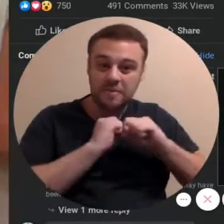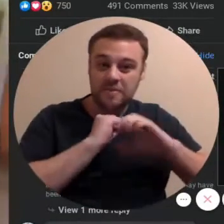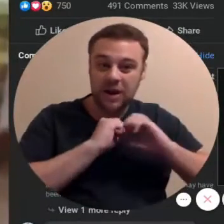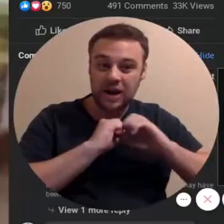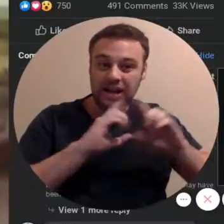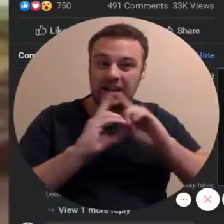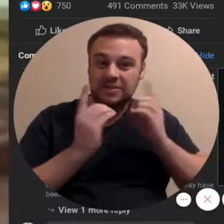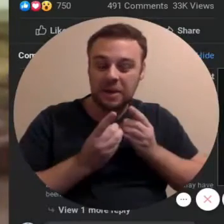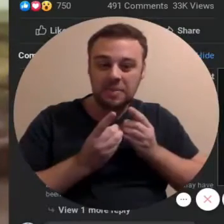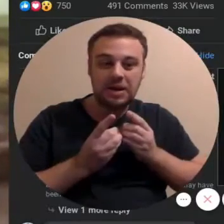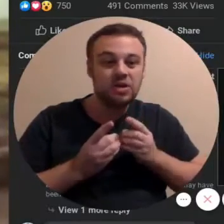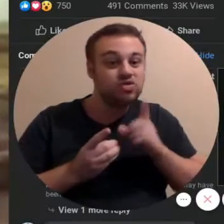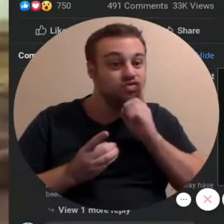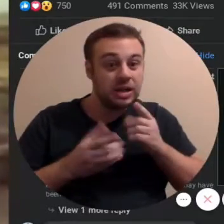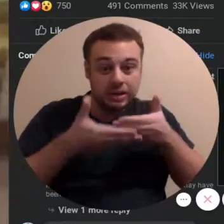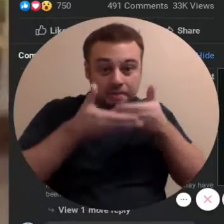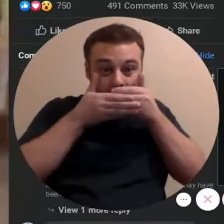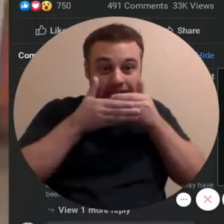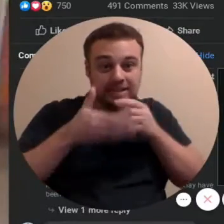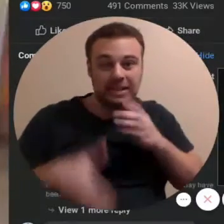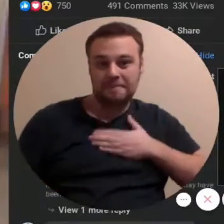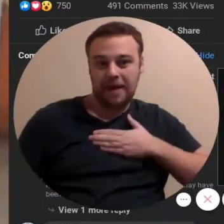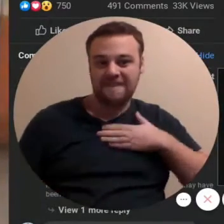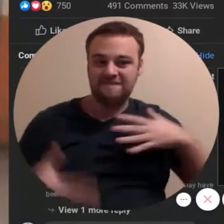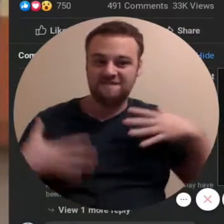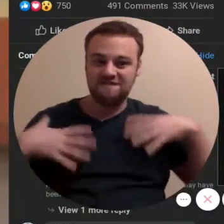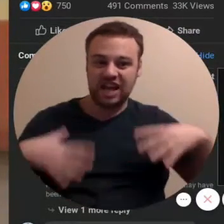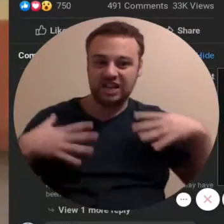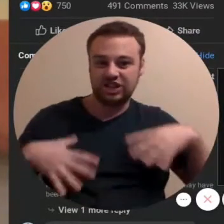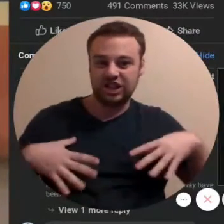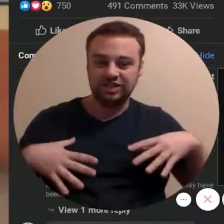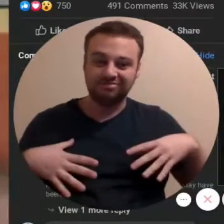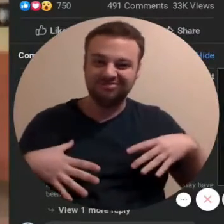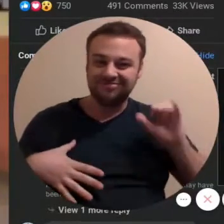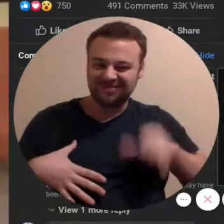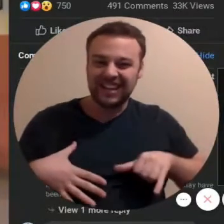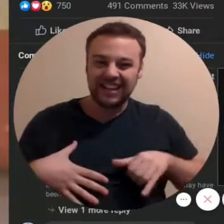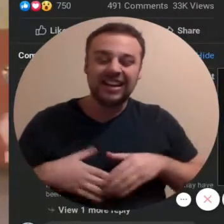by our volunteer staff. I got to tell you guys, I gotta practice breathing in